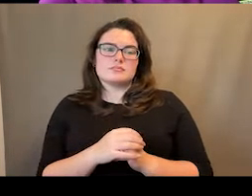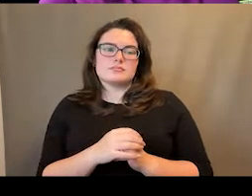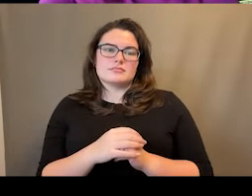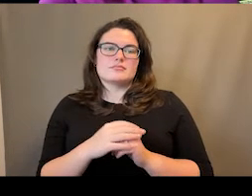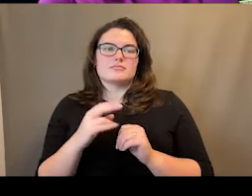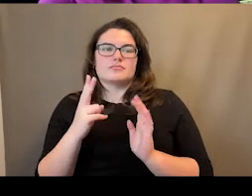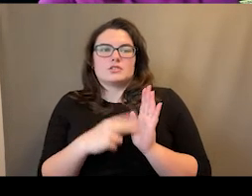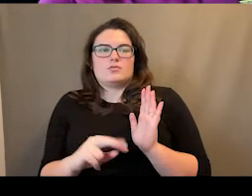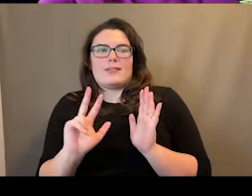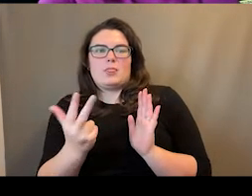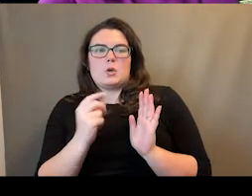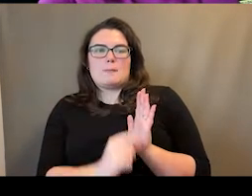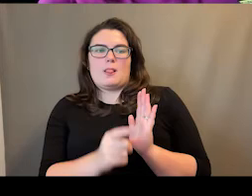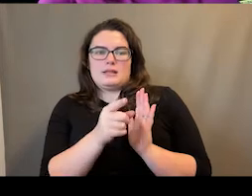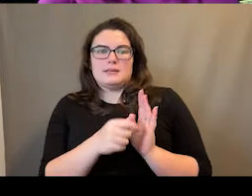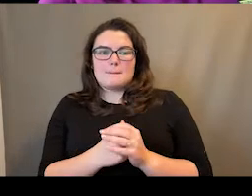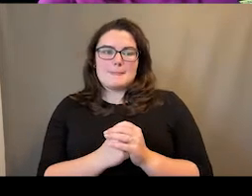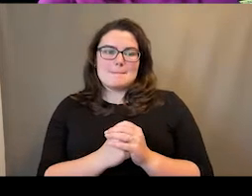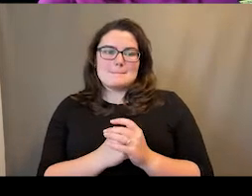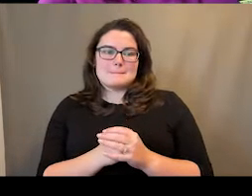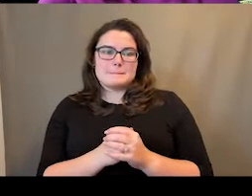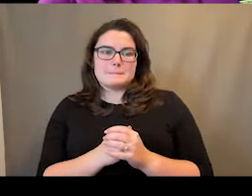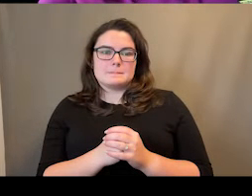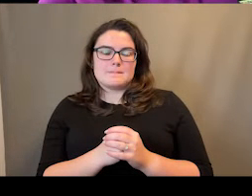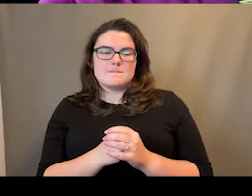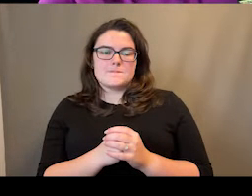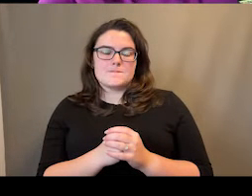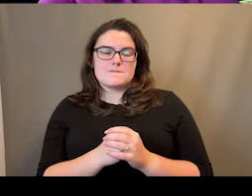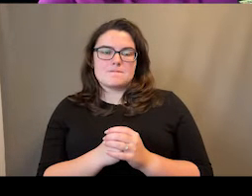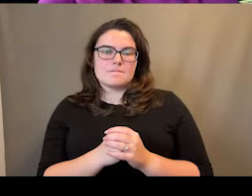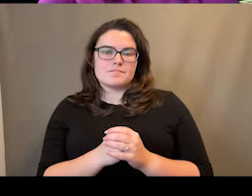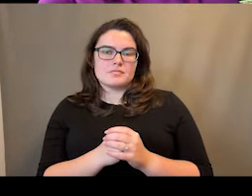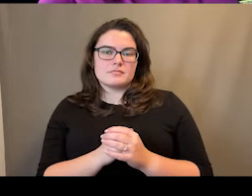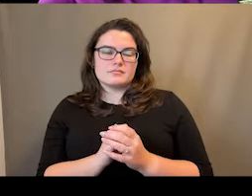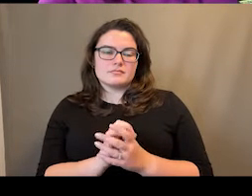projects are composed of interdisciplinary teams, that focus on complex interactions.